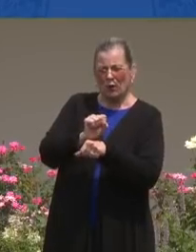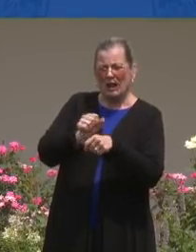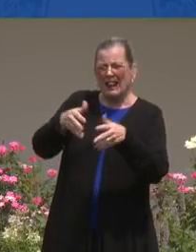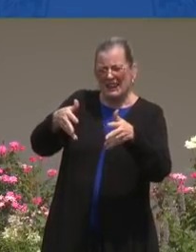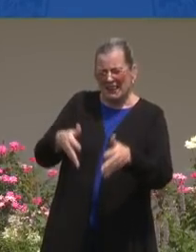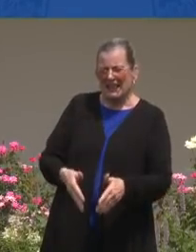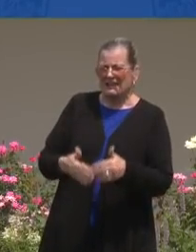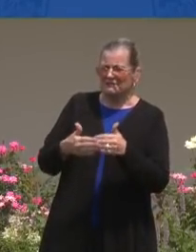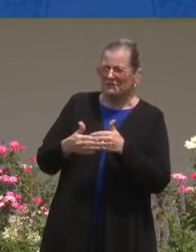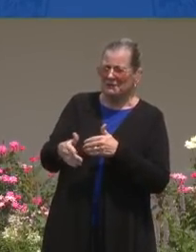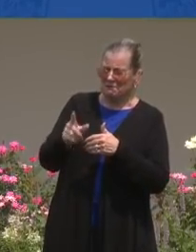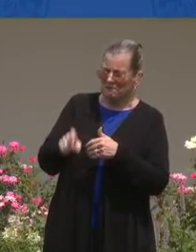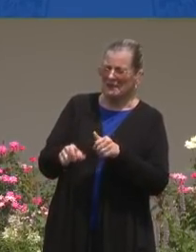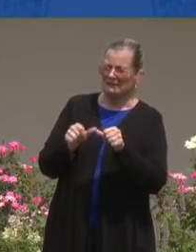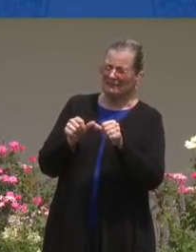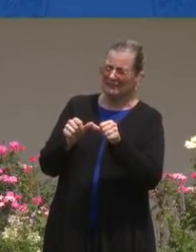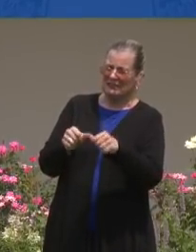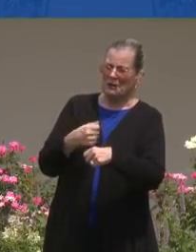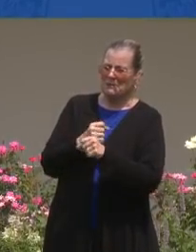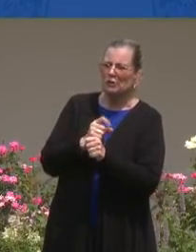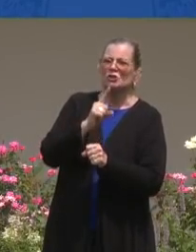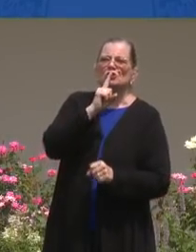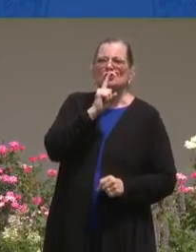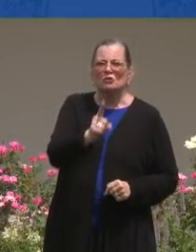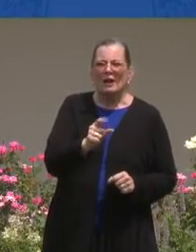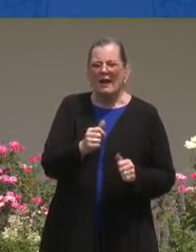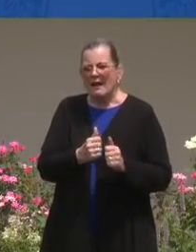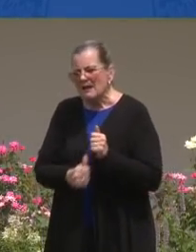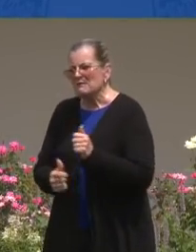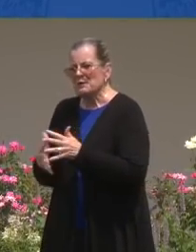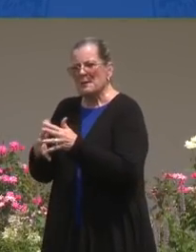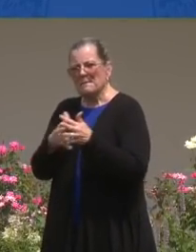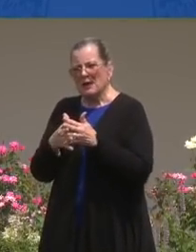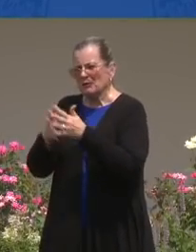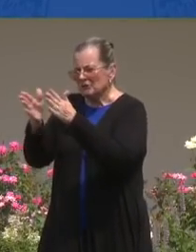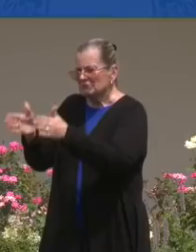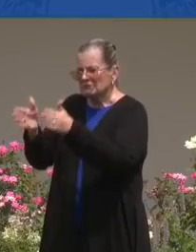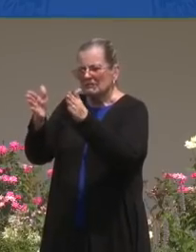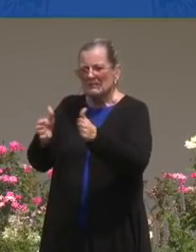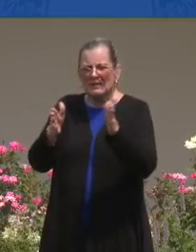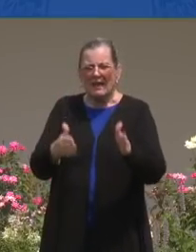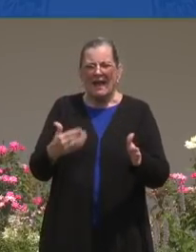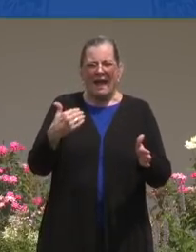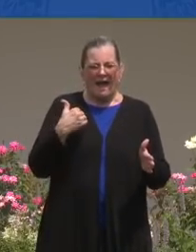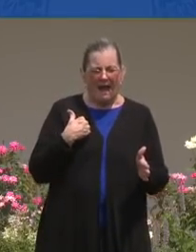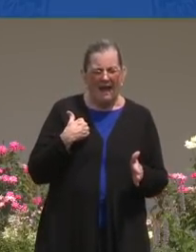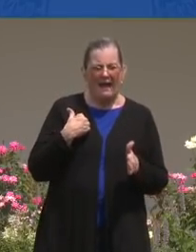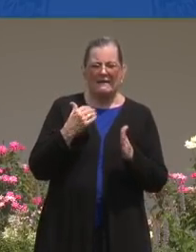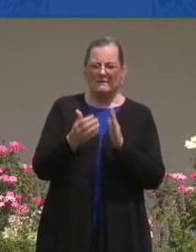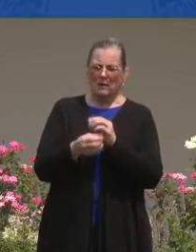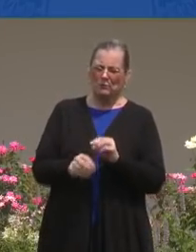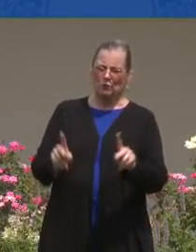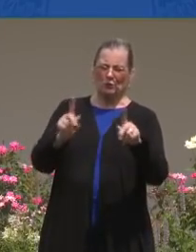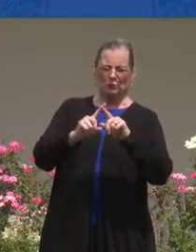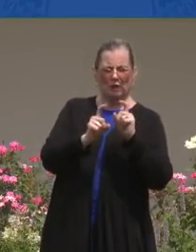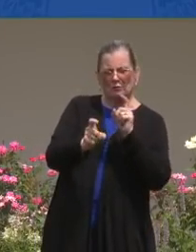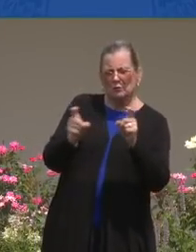has a chance to contribute their talents and thrive and succeed. And I know that today's fearless advocates,